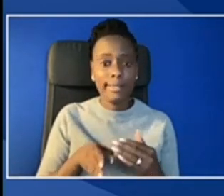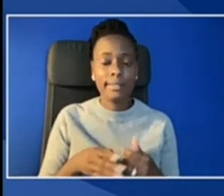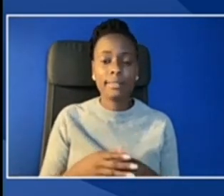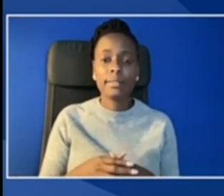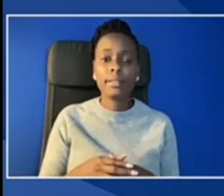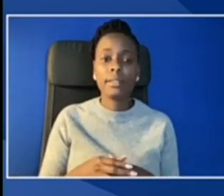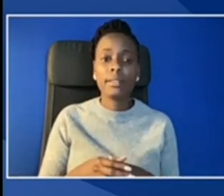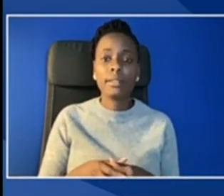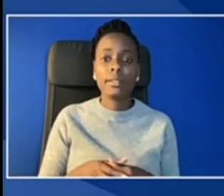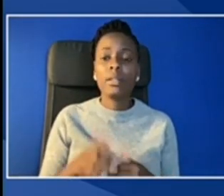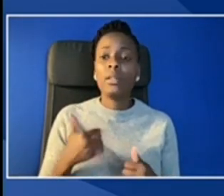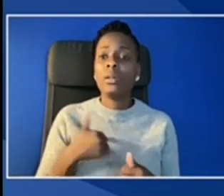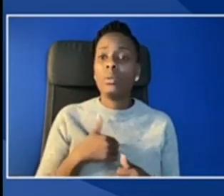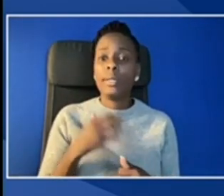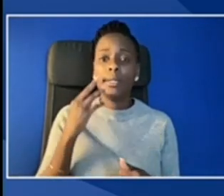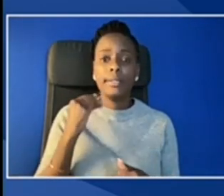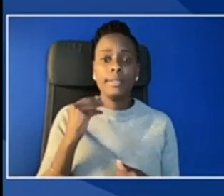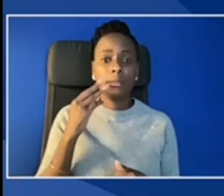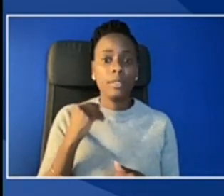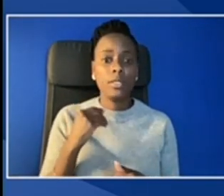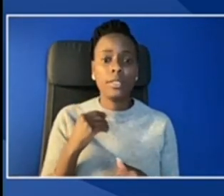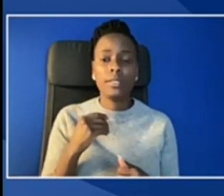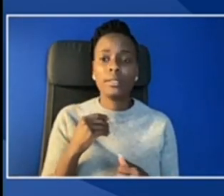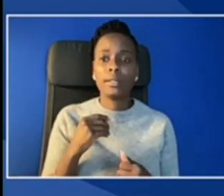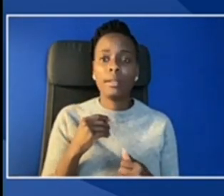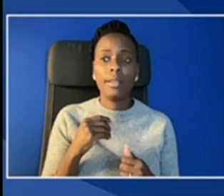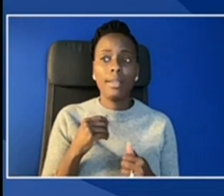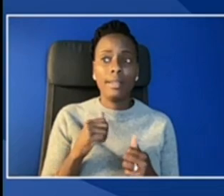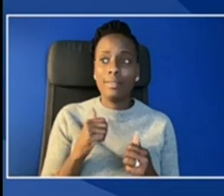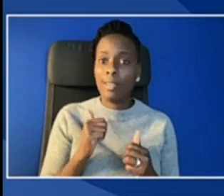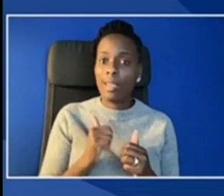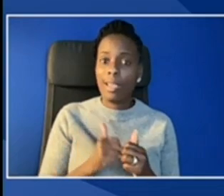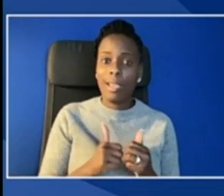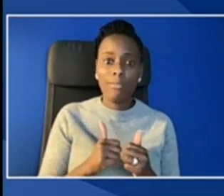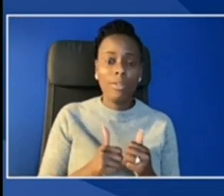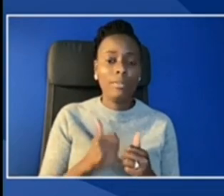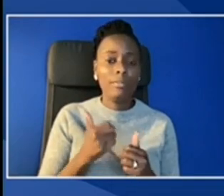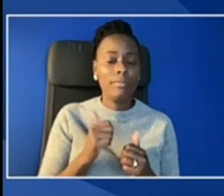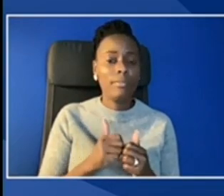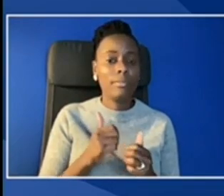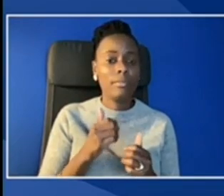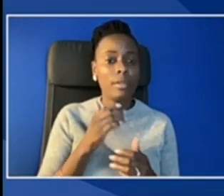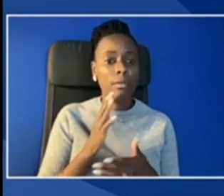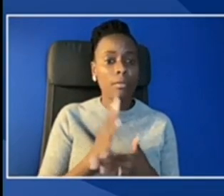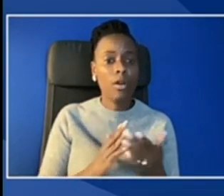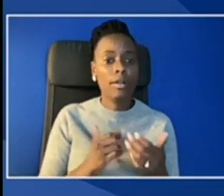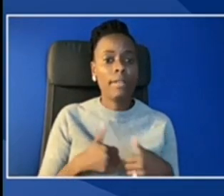experienced those hardships in every aspect of our life. I was a single mother of two when I went